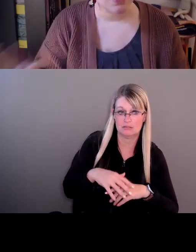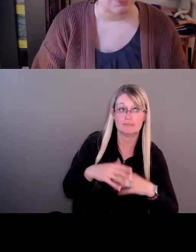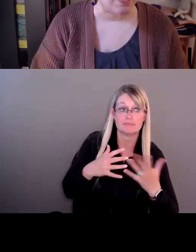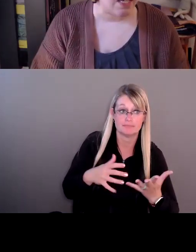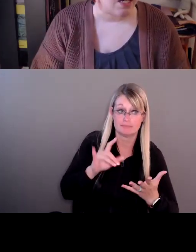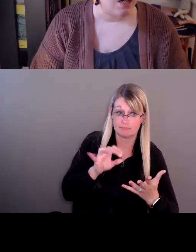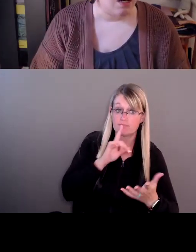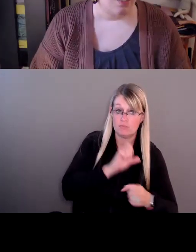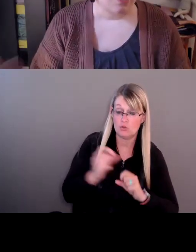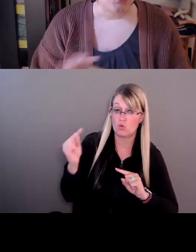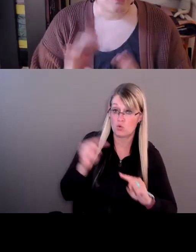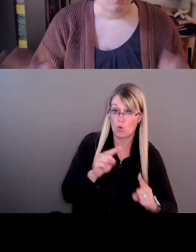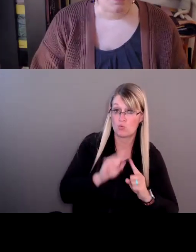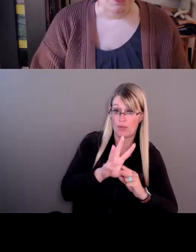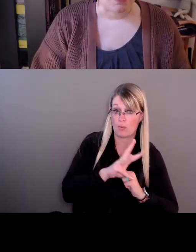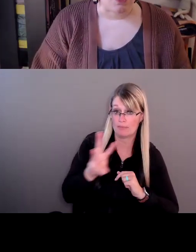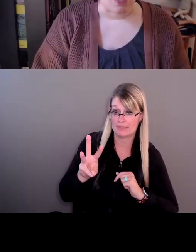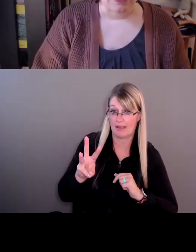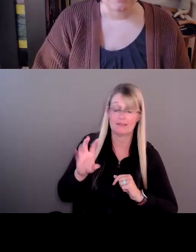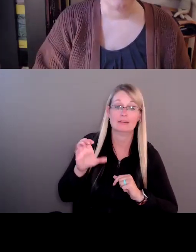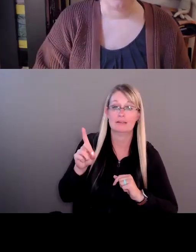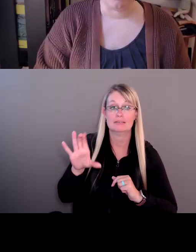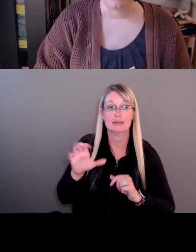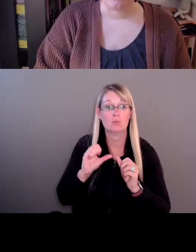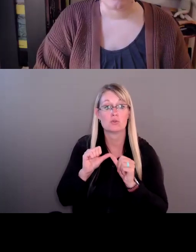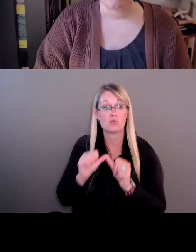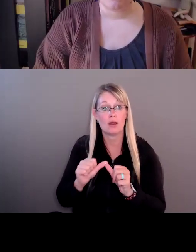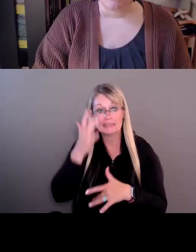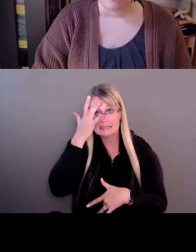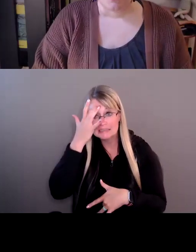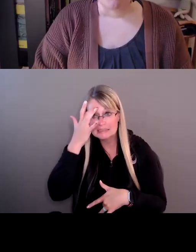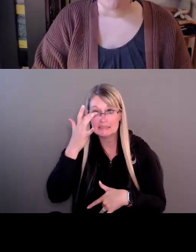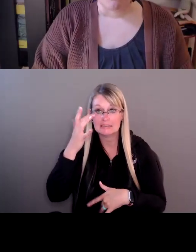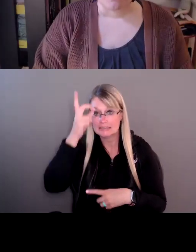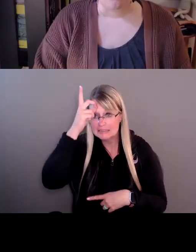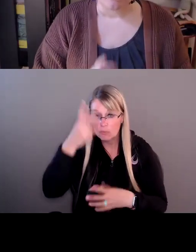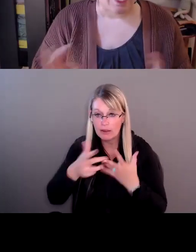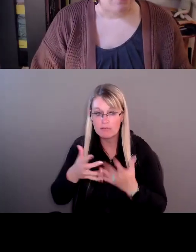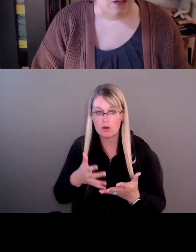CDC section of the website about chronic disease or chronic illness, they don't really have a lot